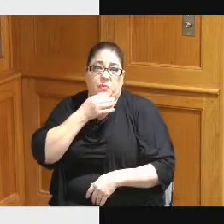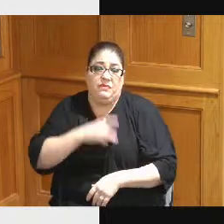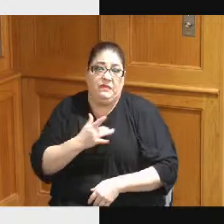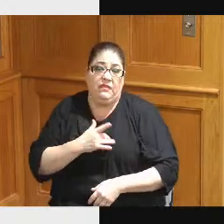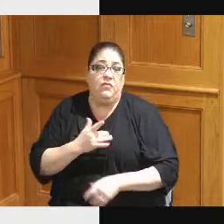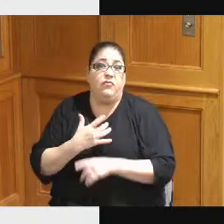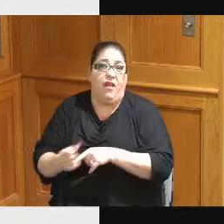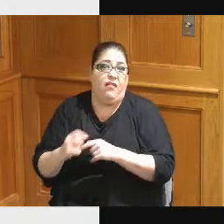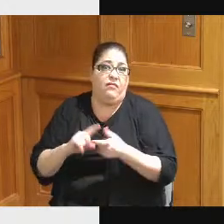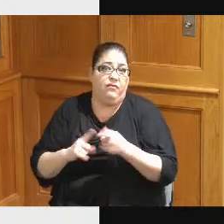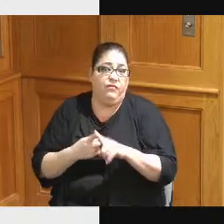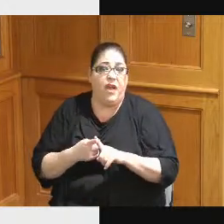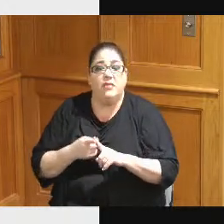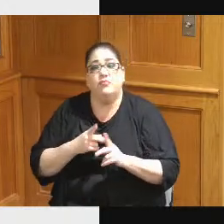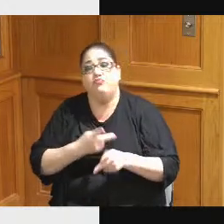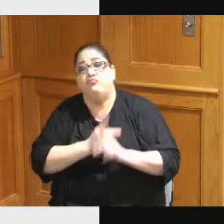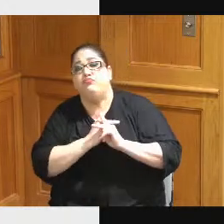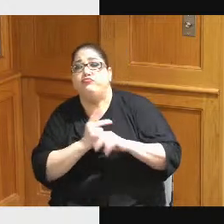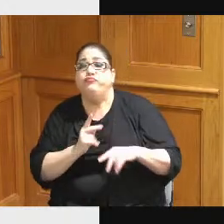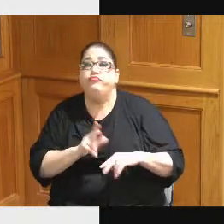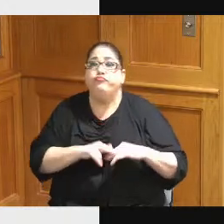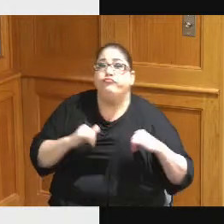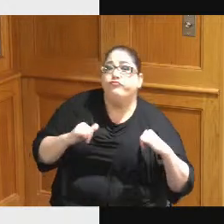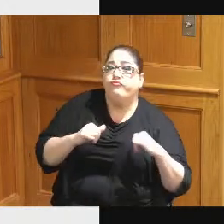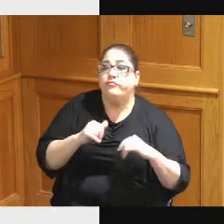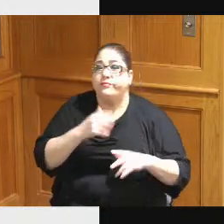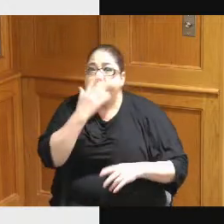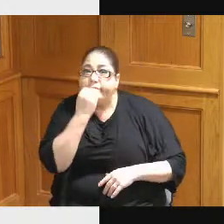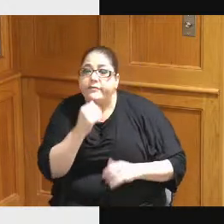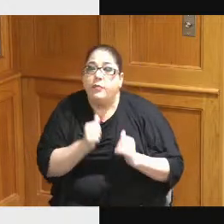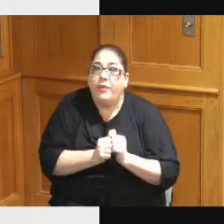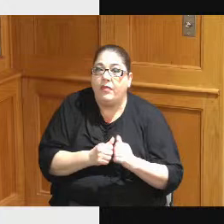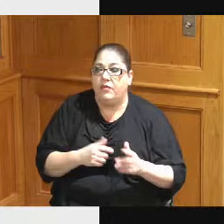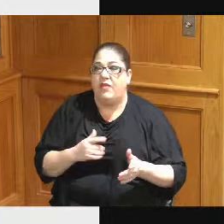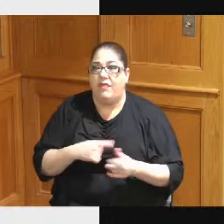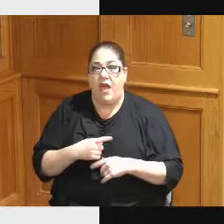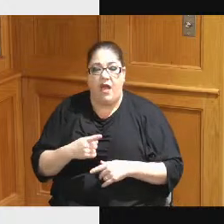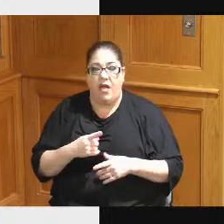including myself would consider those folks to already be homeless the federal government does